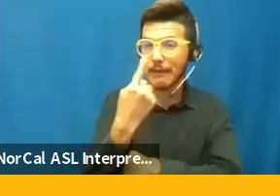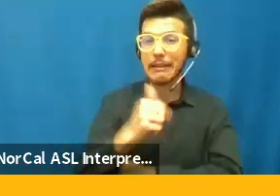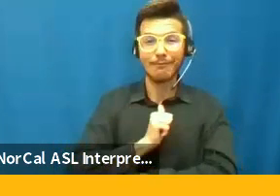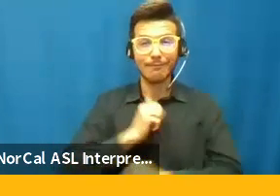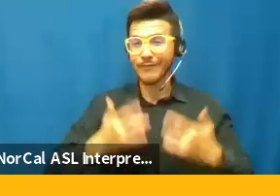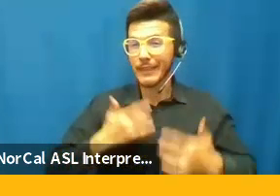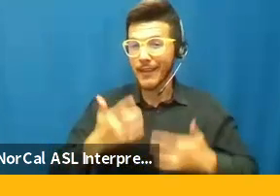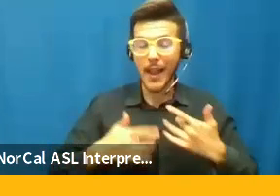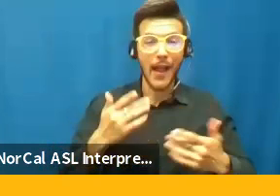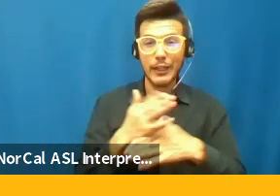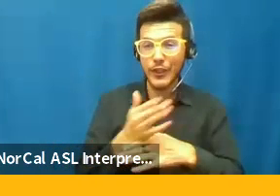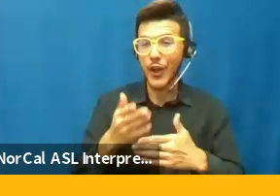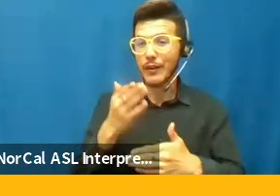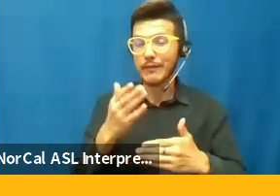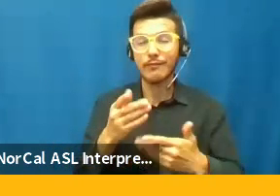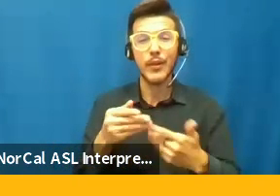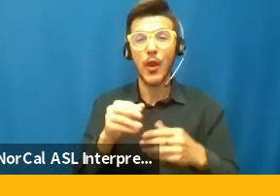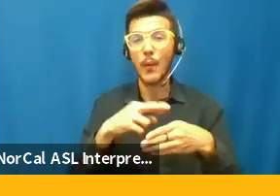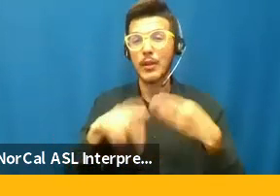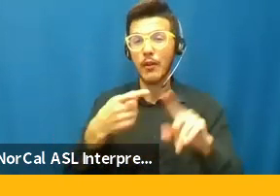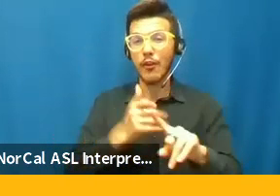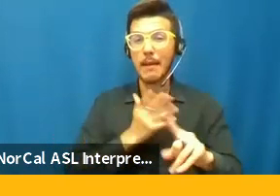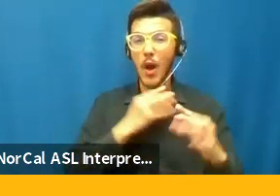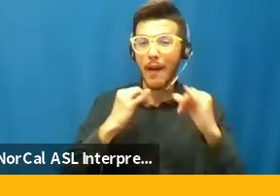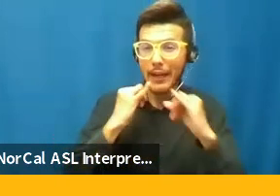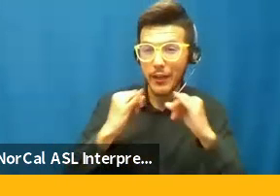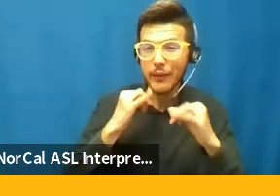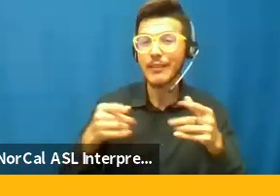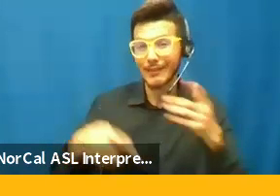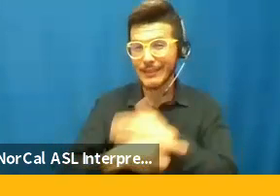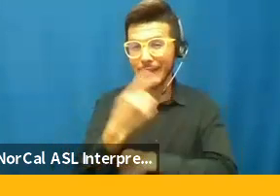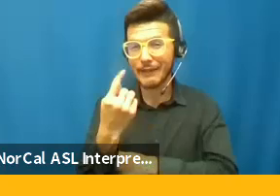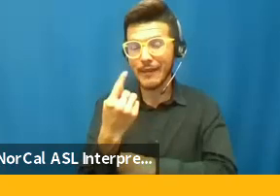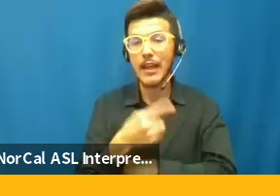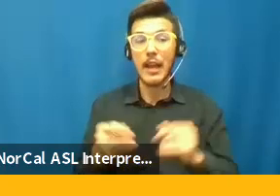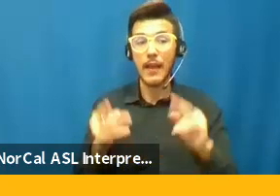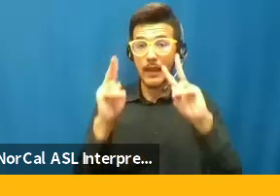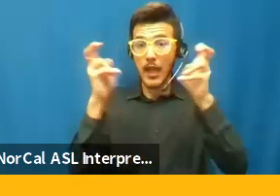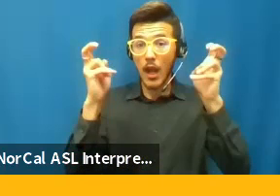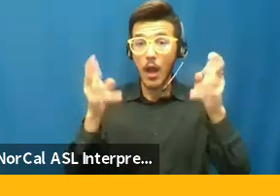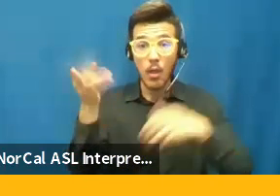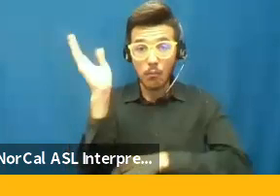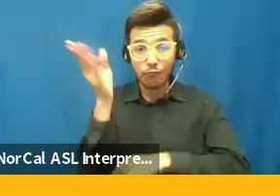of the results from our interviews today. The title of our presentation is "Challenges